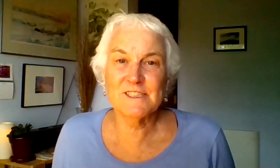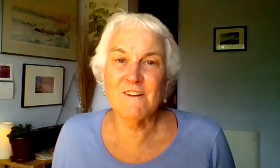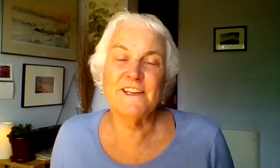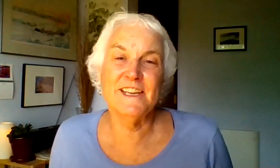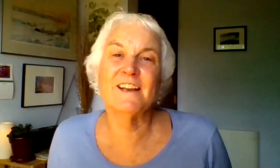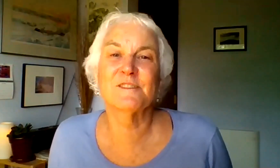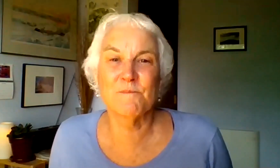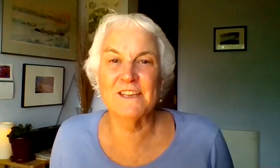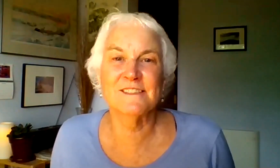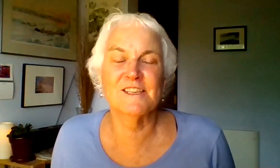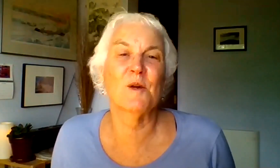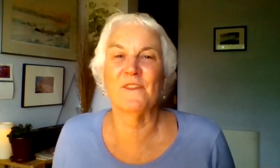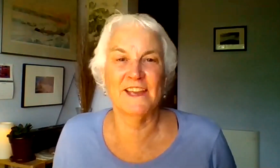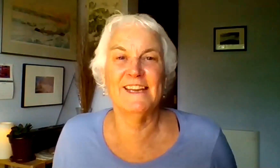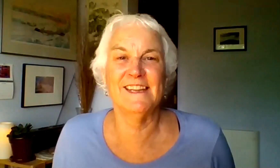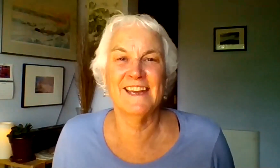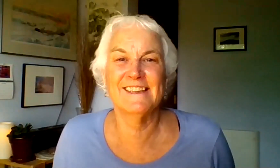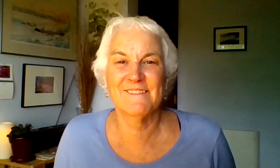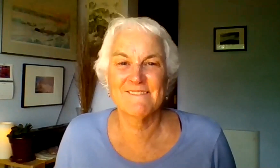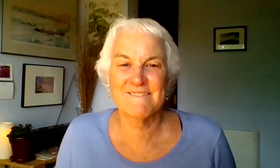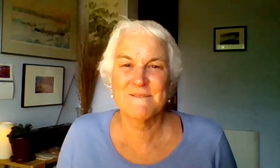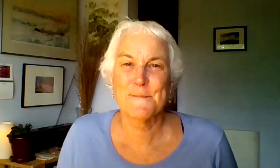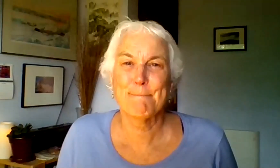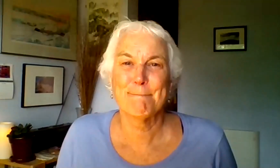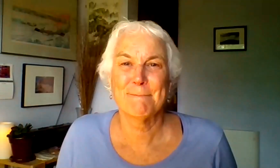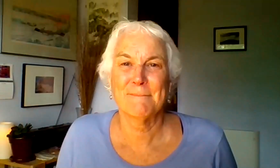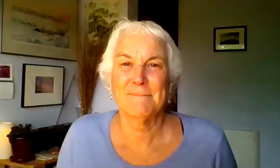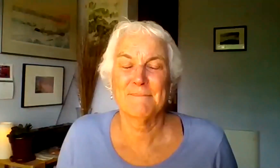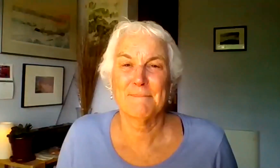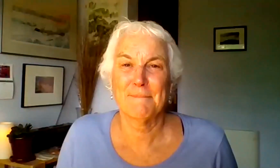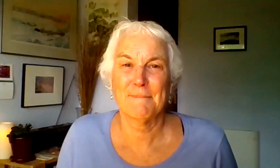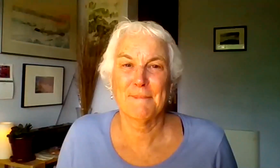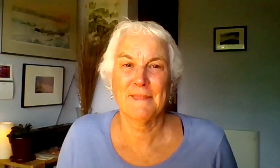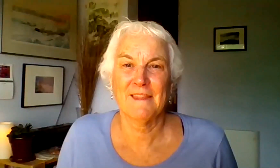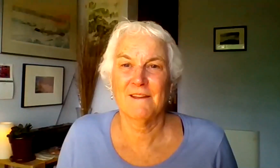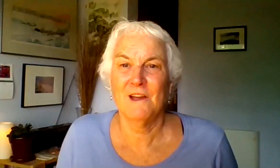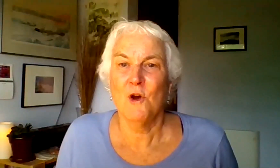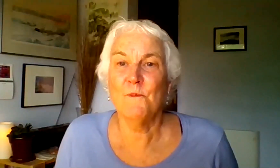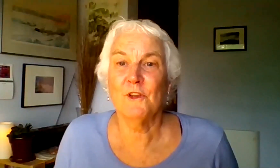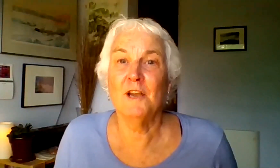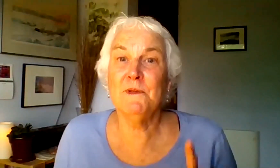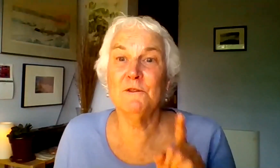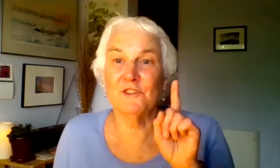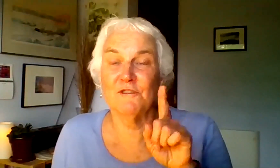Teri Tibbett. Without further discussion, I'm going to turn it over to Zack who is going to